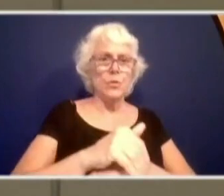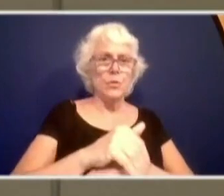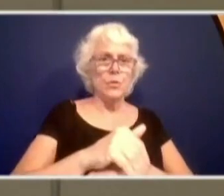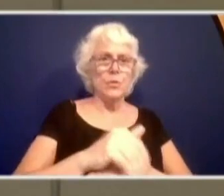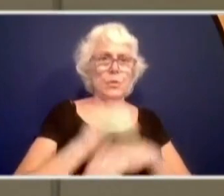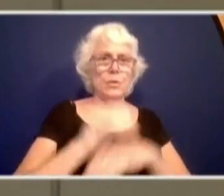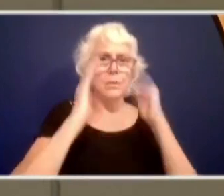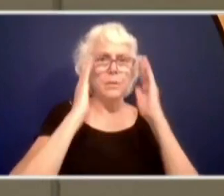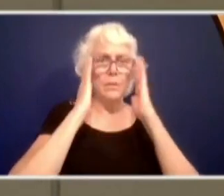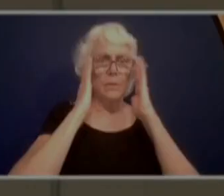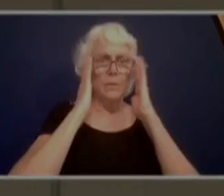is instruction.